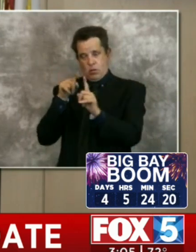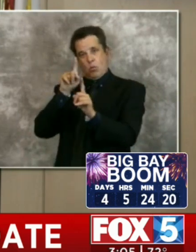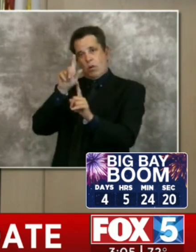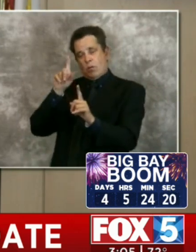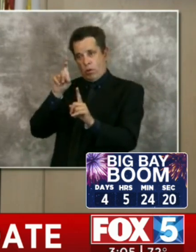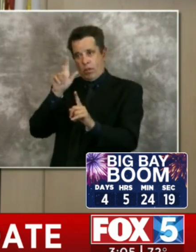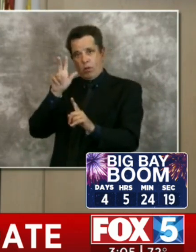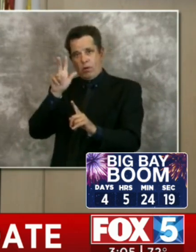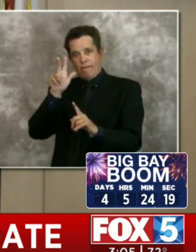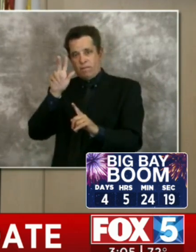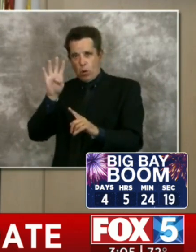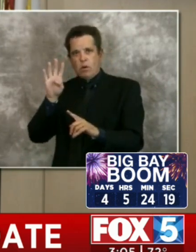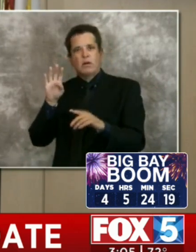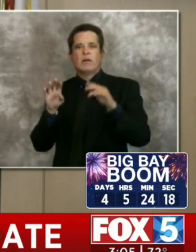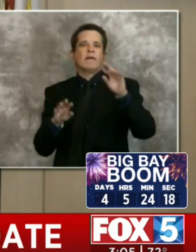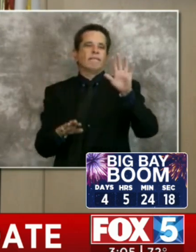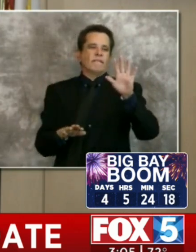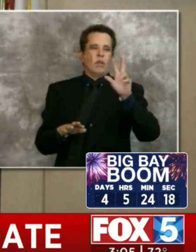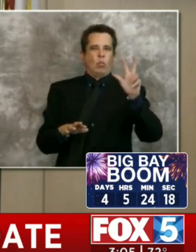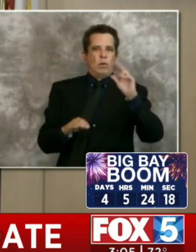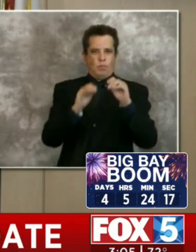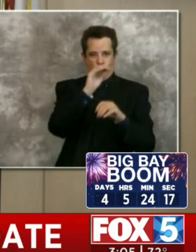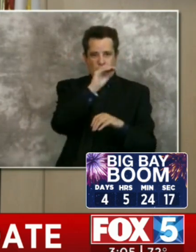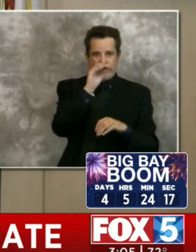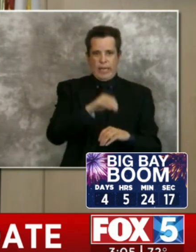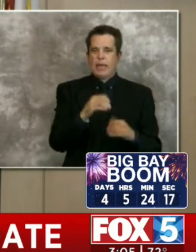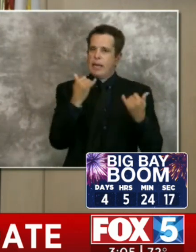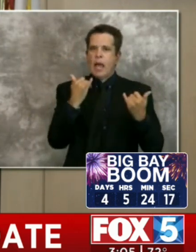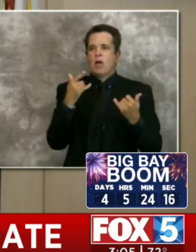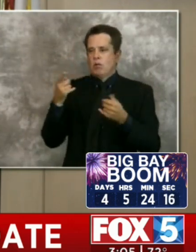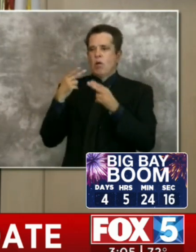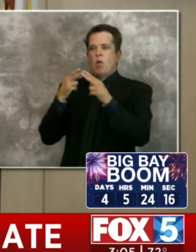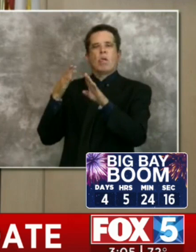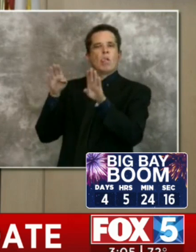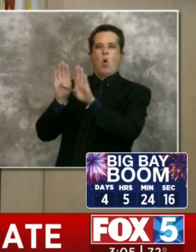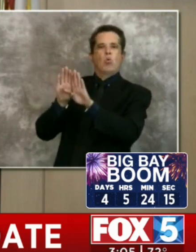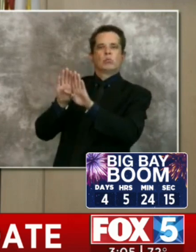BEEN 134 OUTBREAKS IN CONGO SETTINGS AND COMMUNITY